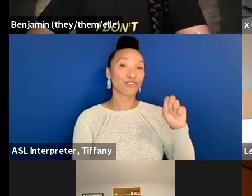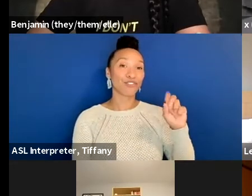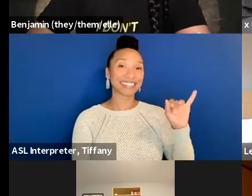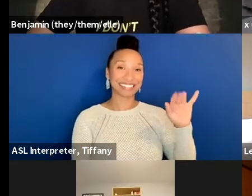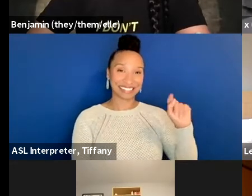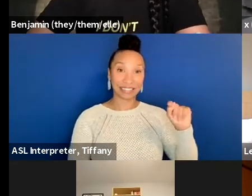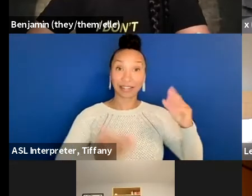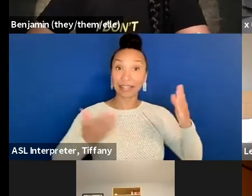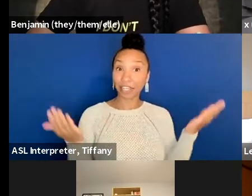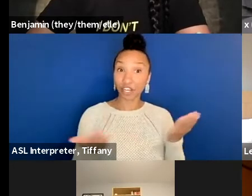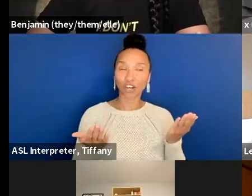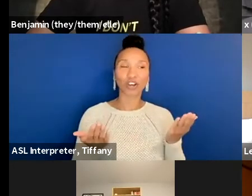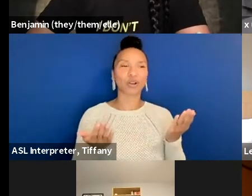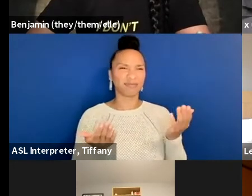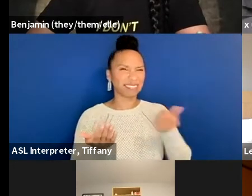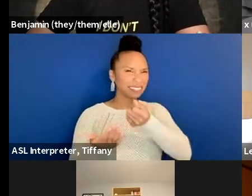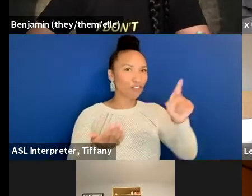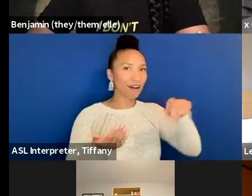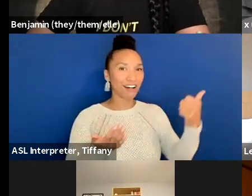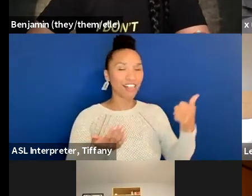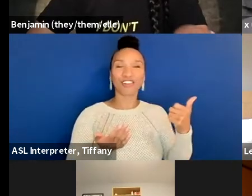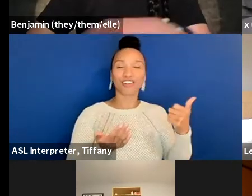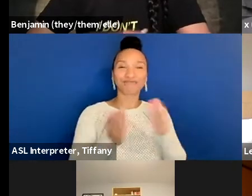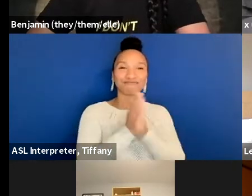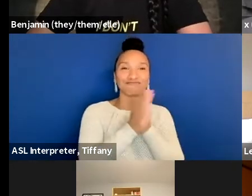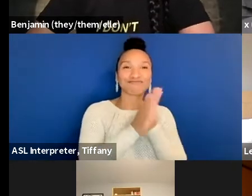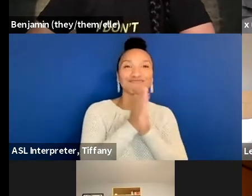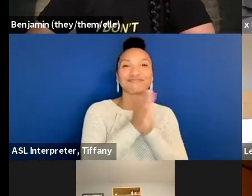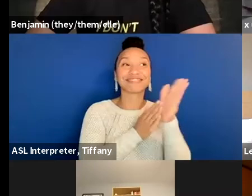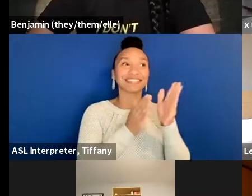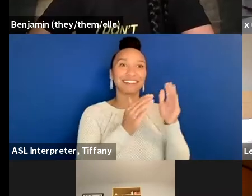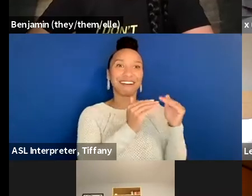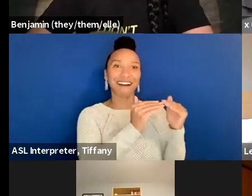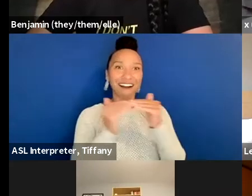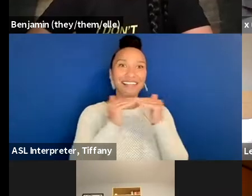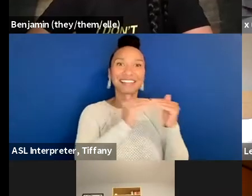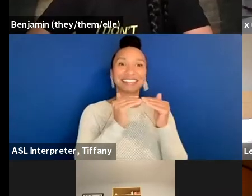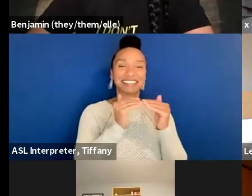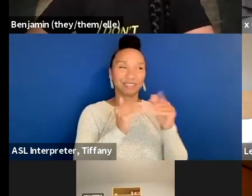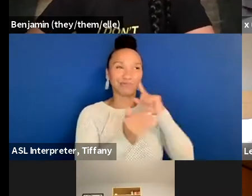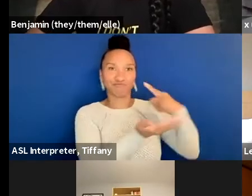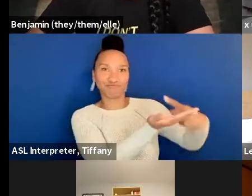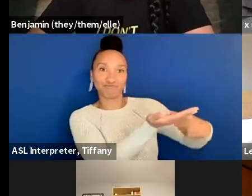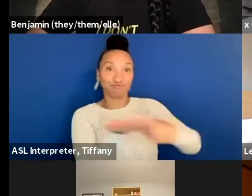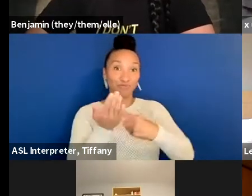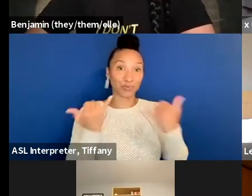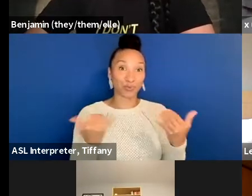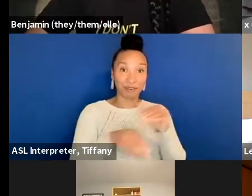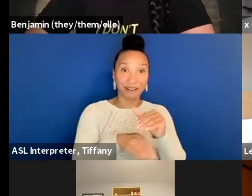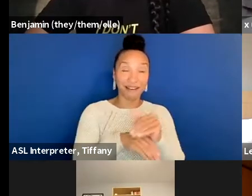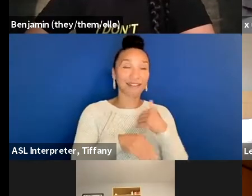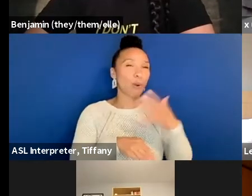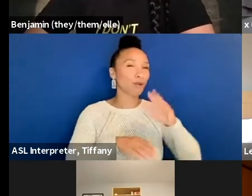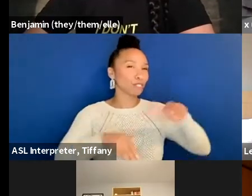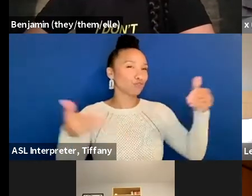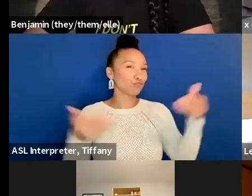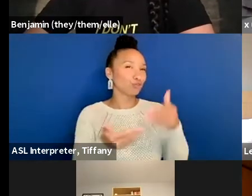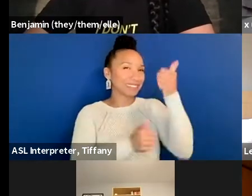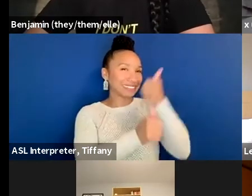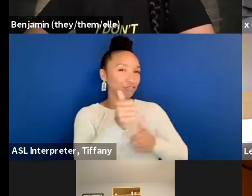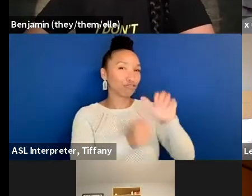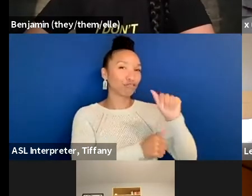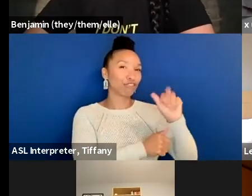Kirya Traber (she/her): We have Benjamin lundberg tourists Sanchez who is our skylab artists in residence this season, or this this month and next.